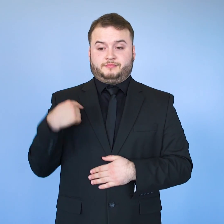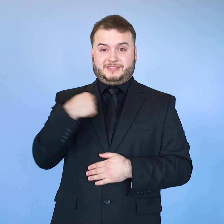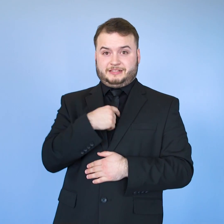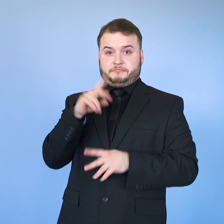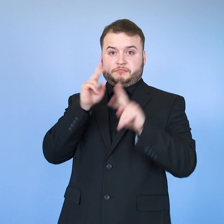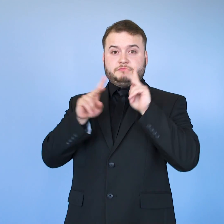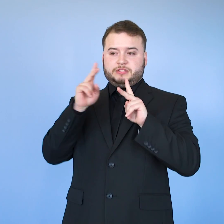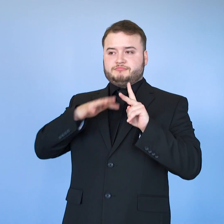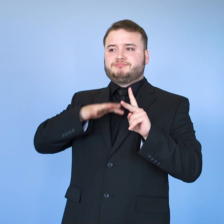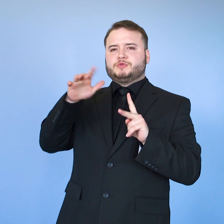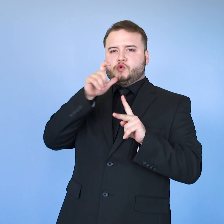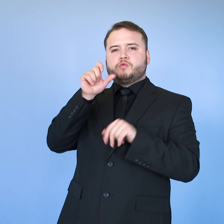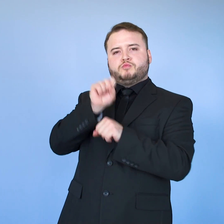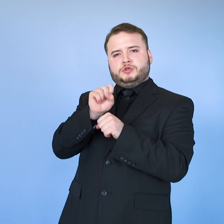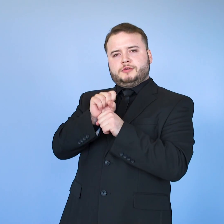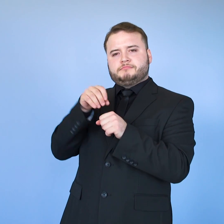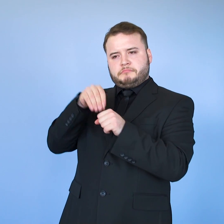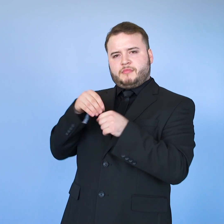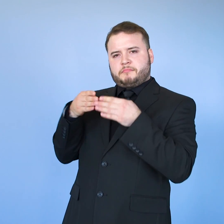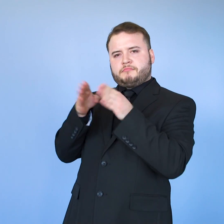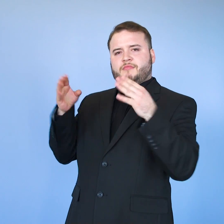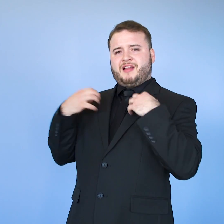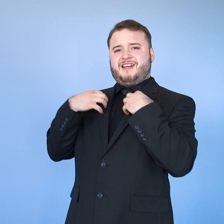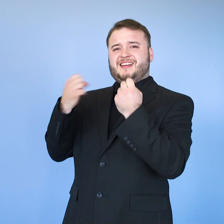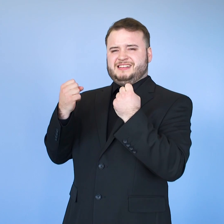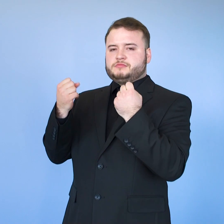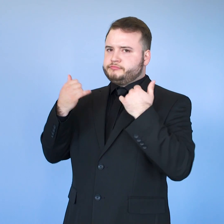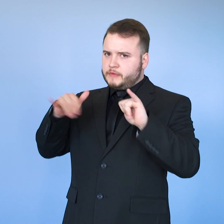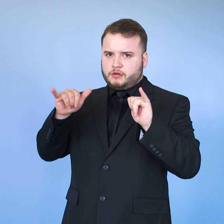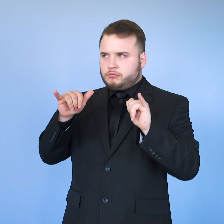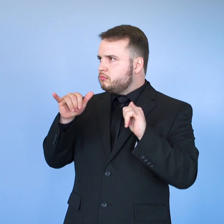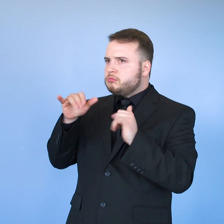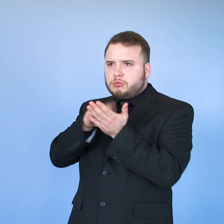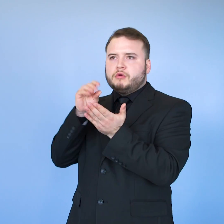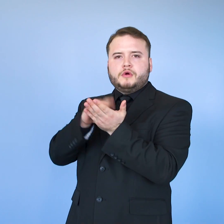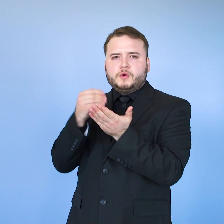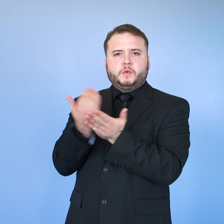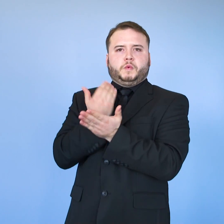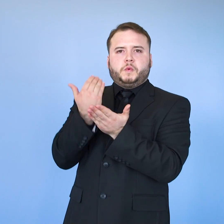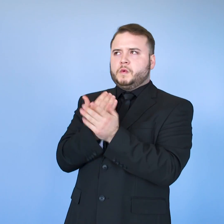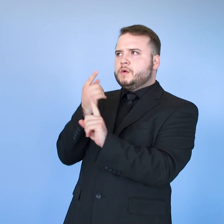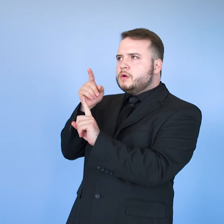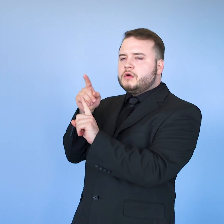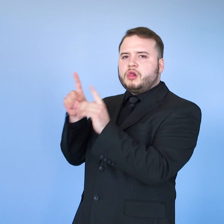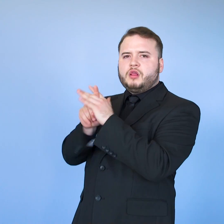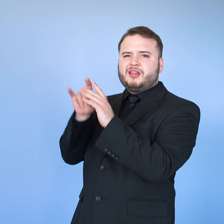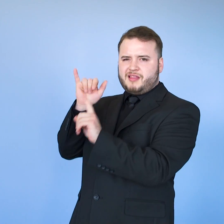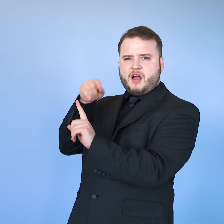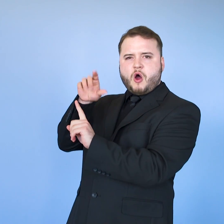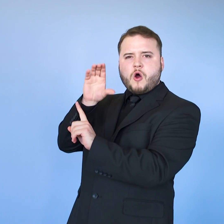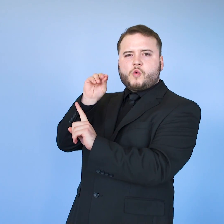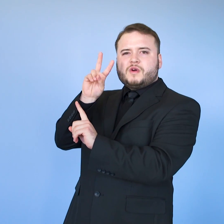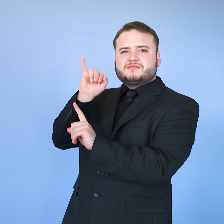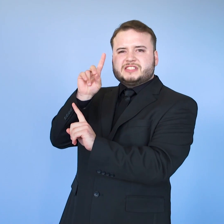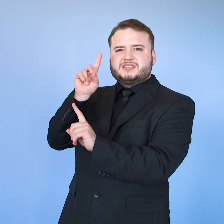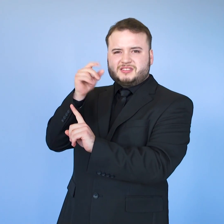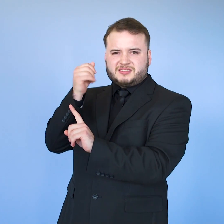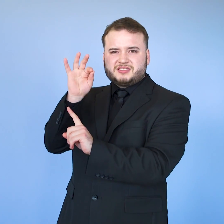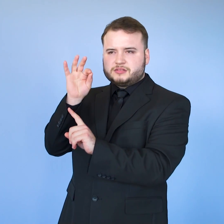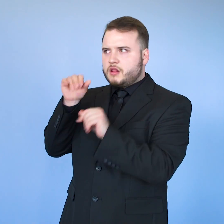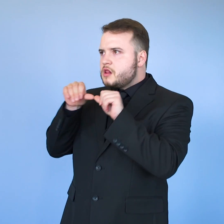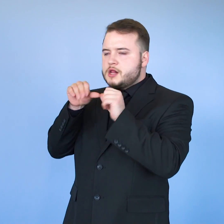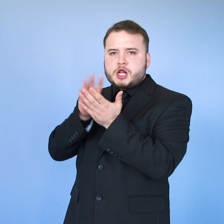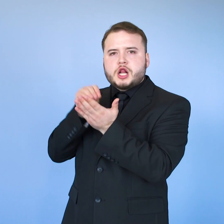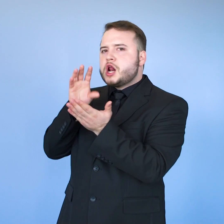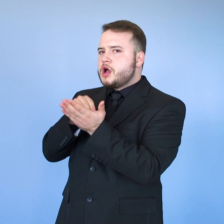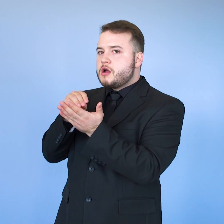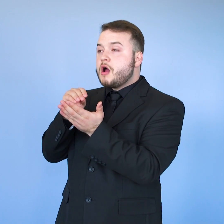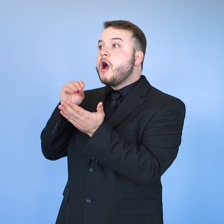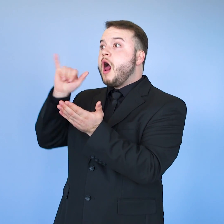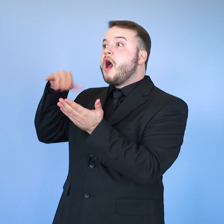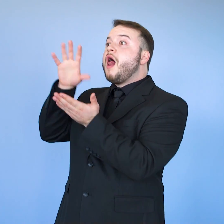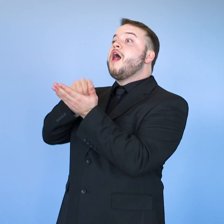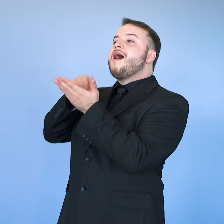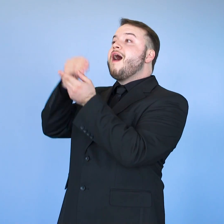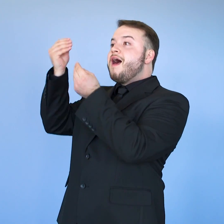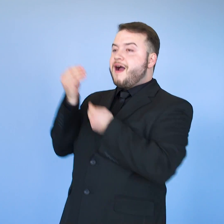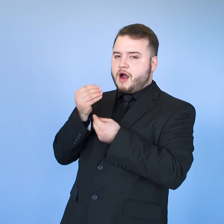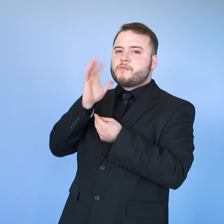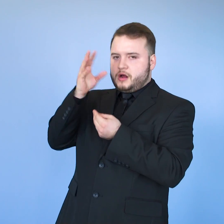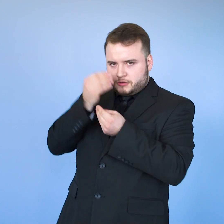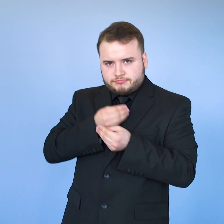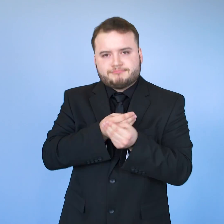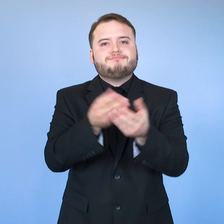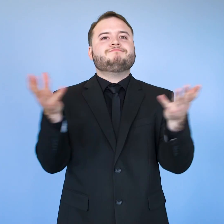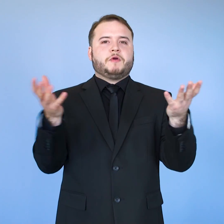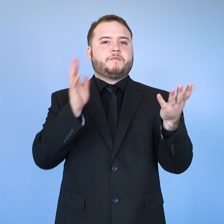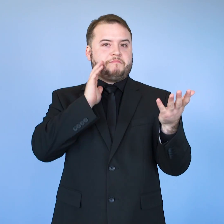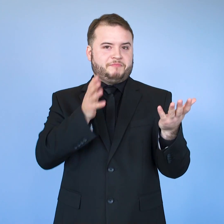We are learning more about this outbreak and will share key information as it continues.